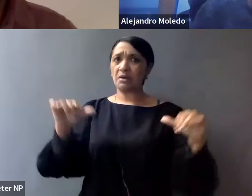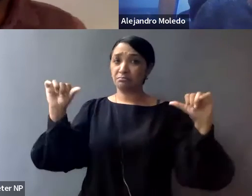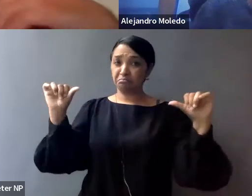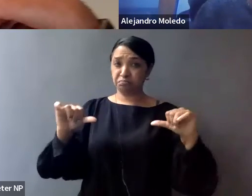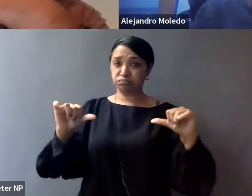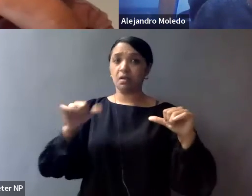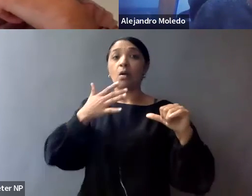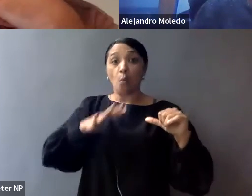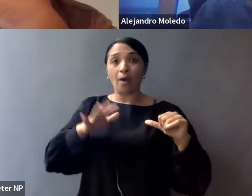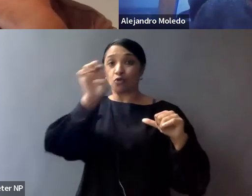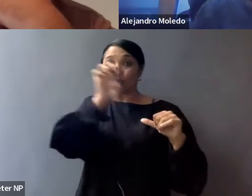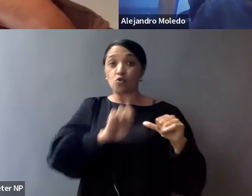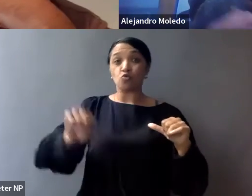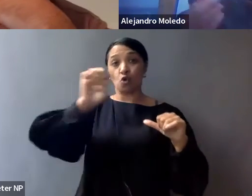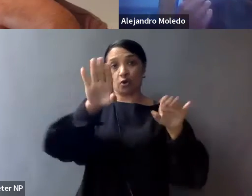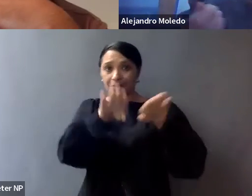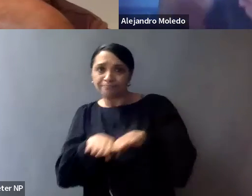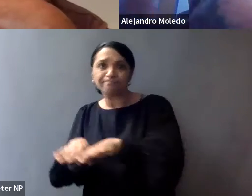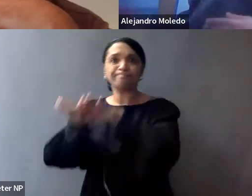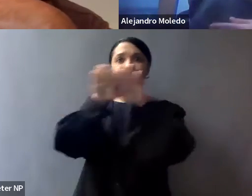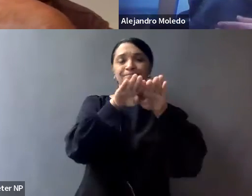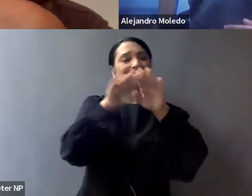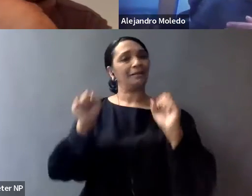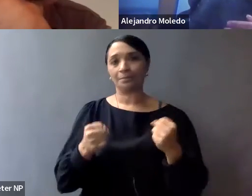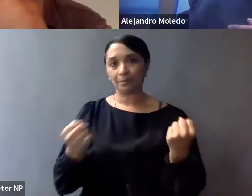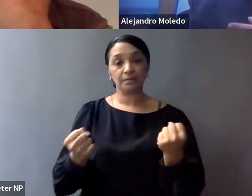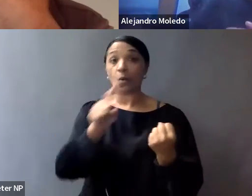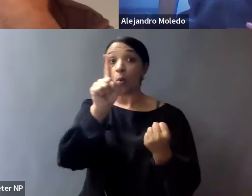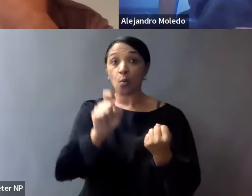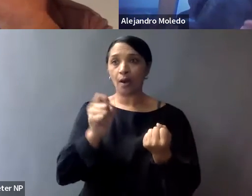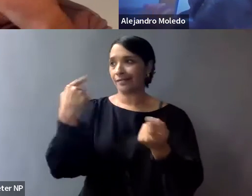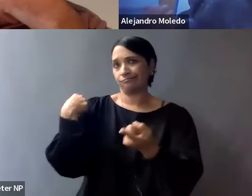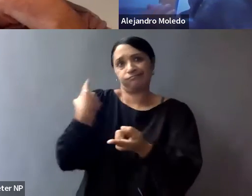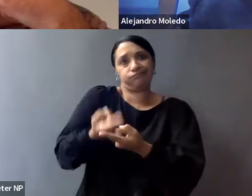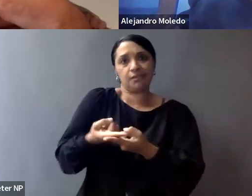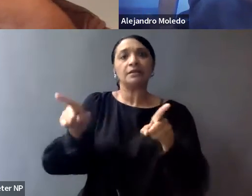at European level because, as it has happened in other policy fields,